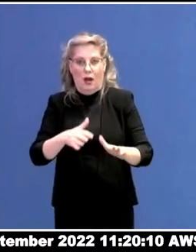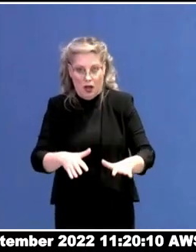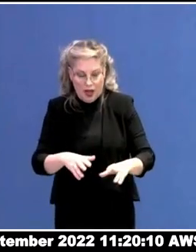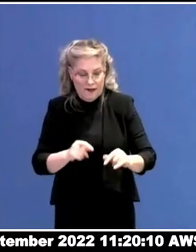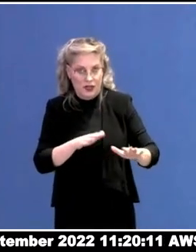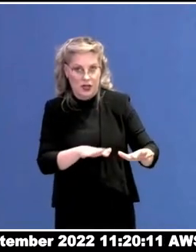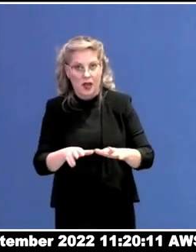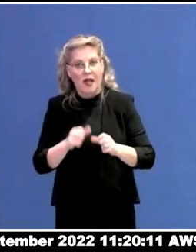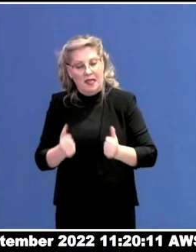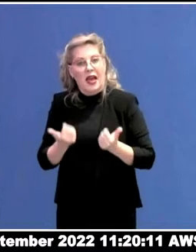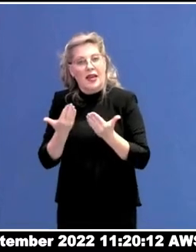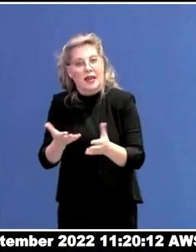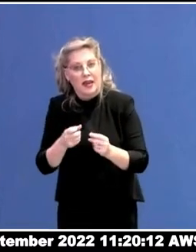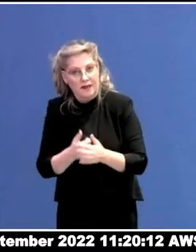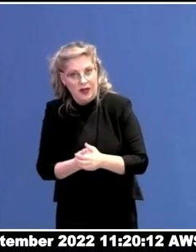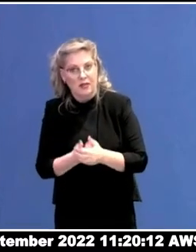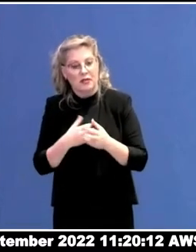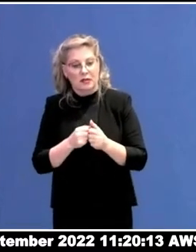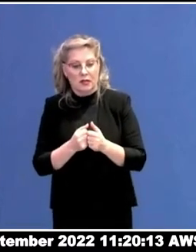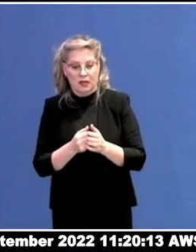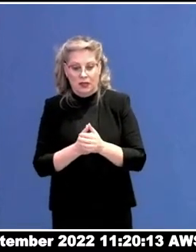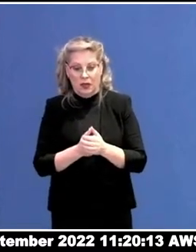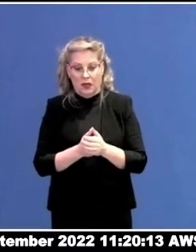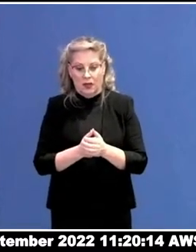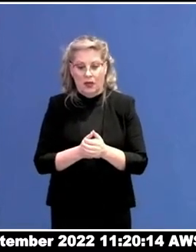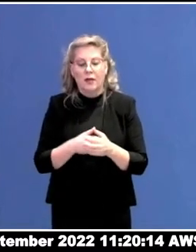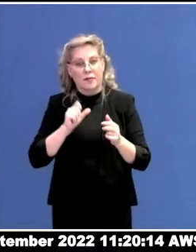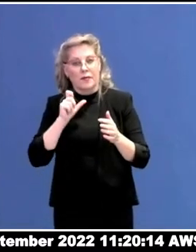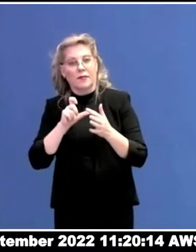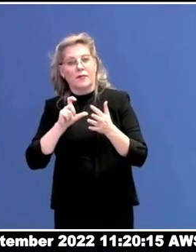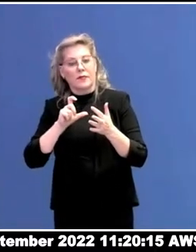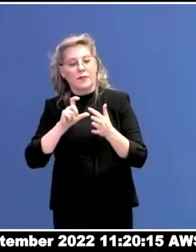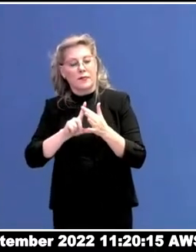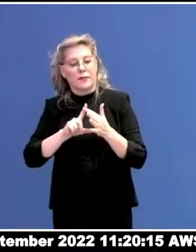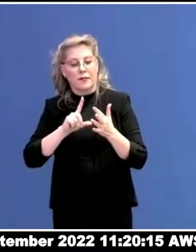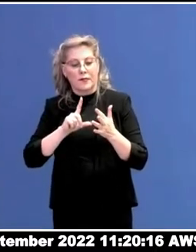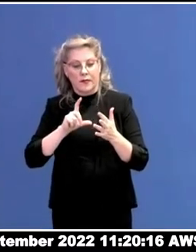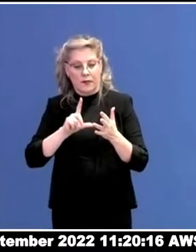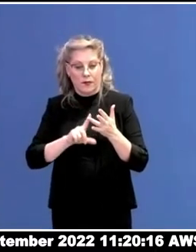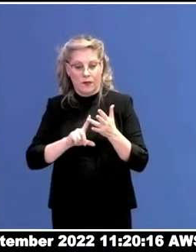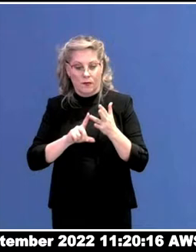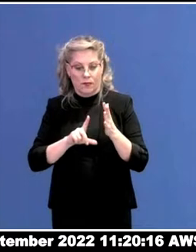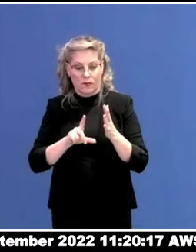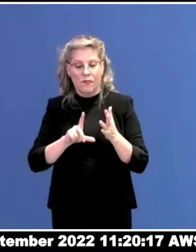And in Oscar block, they had a multiple of services like resettlement and many others,